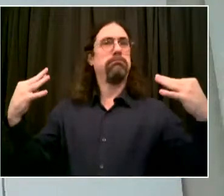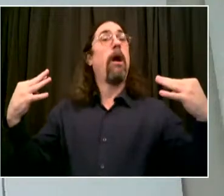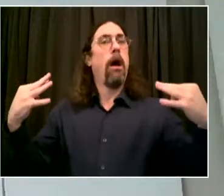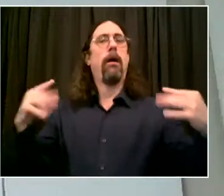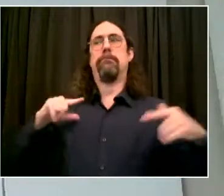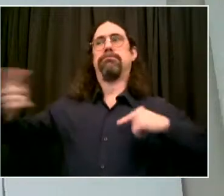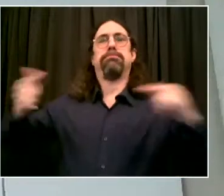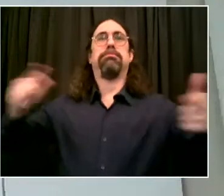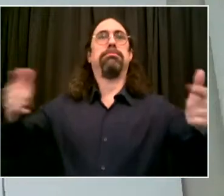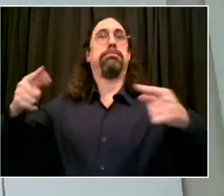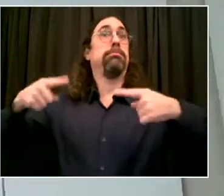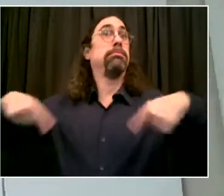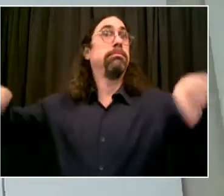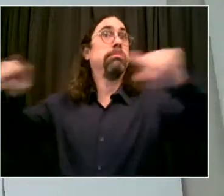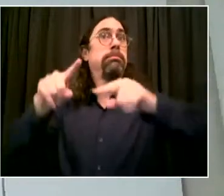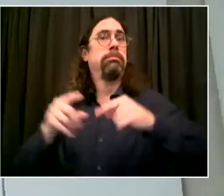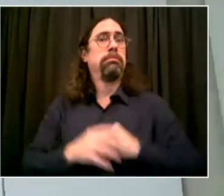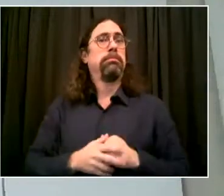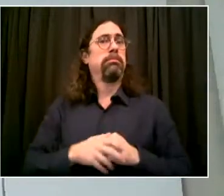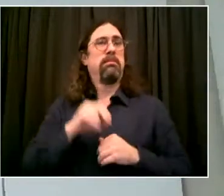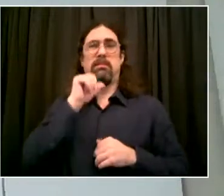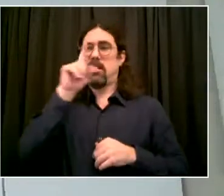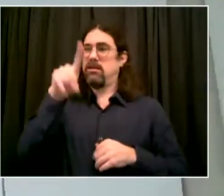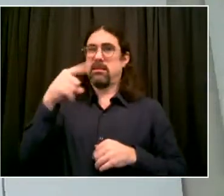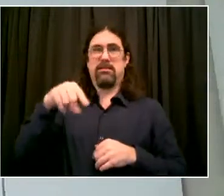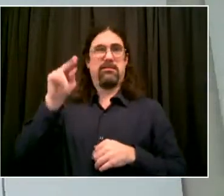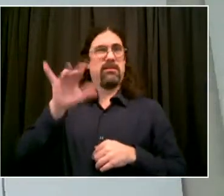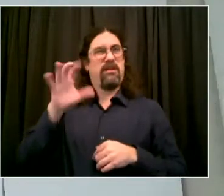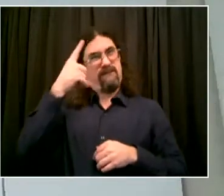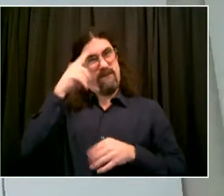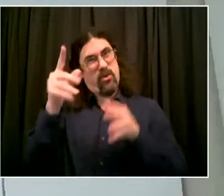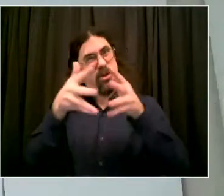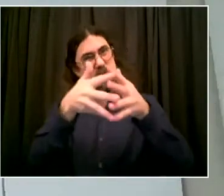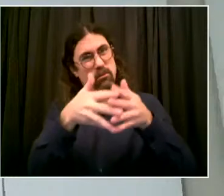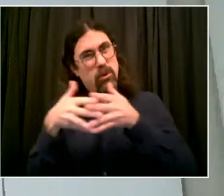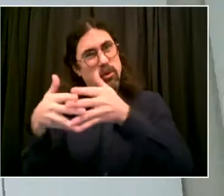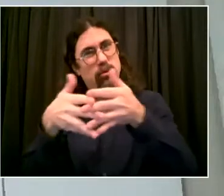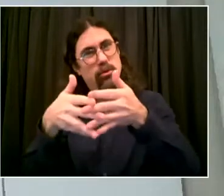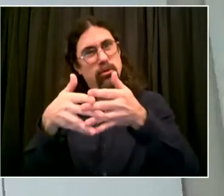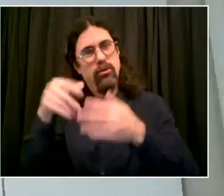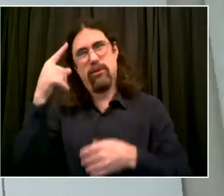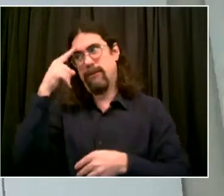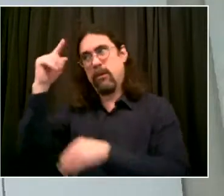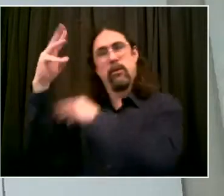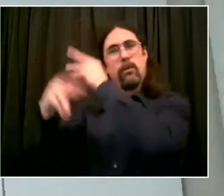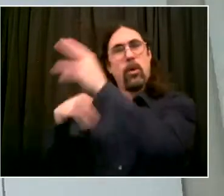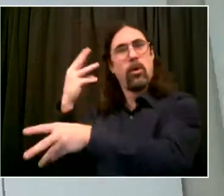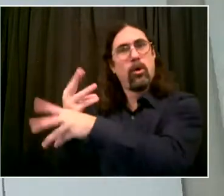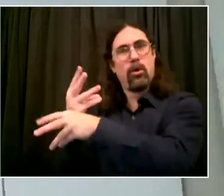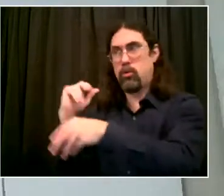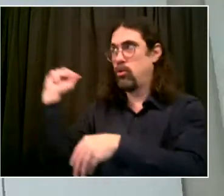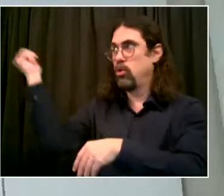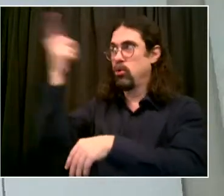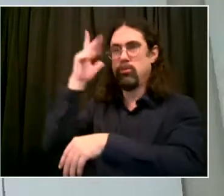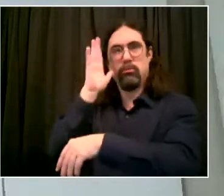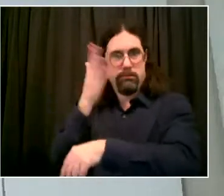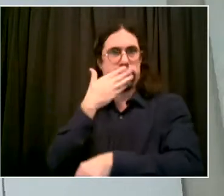YORK MOVING SOMETHING FORWARD NATIONALLY AND GLOBALLY. WHAT IT MEANS